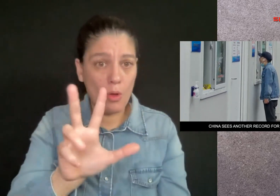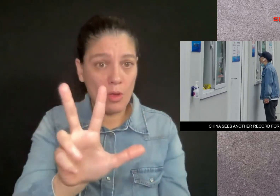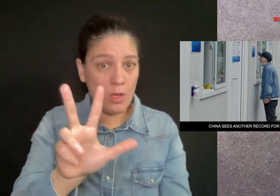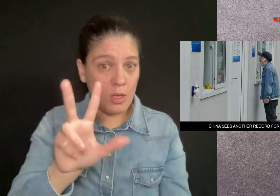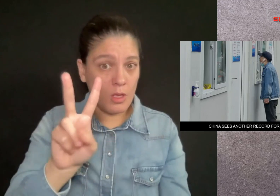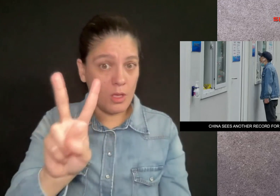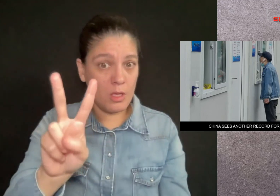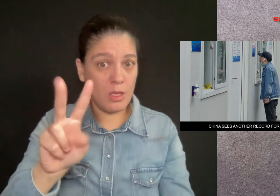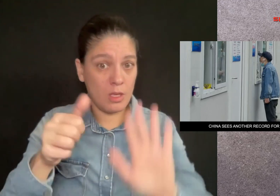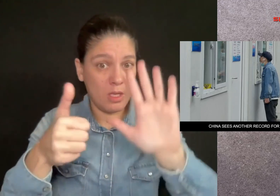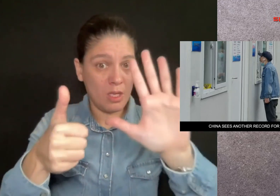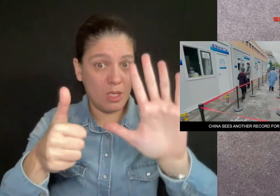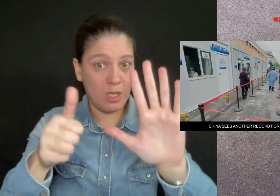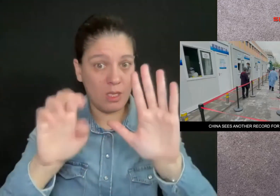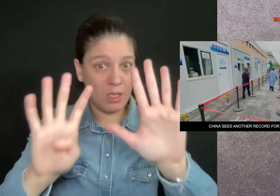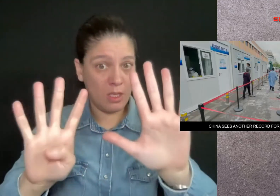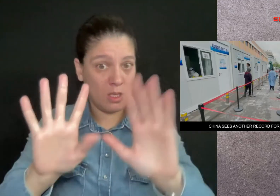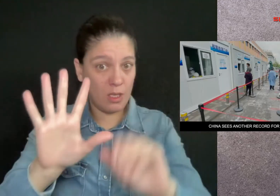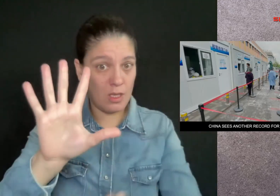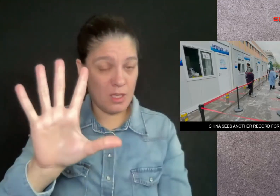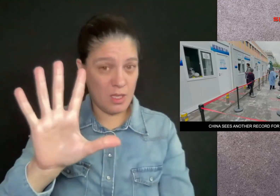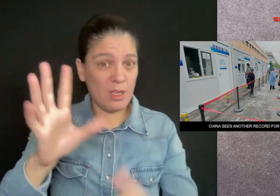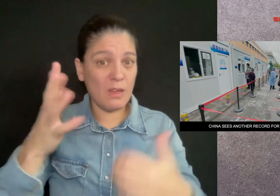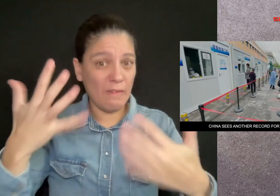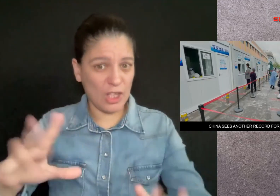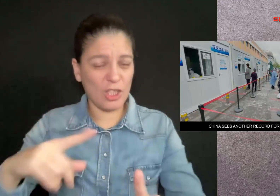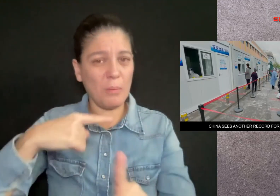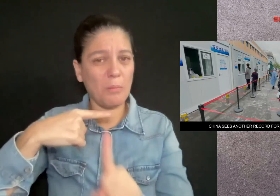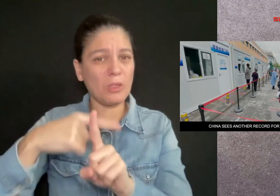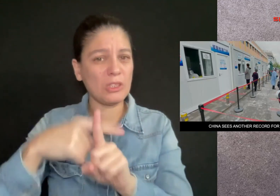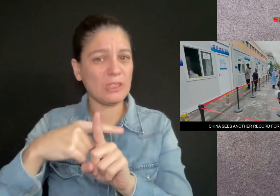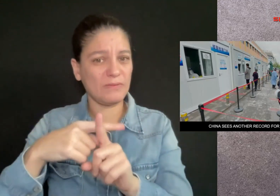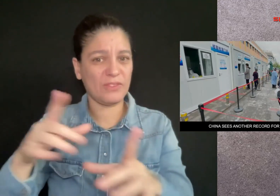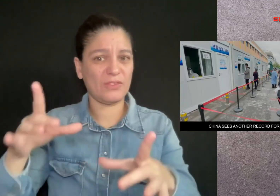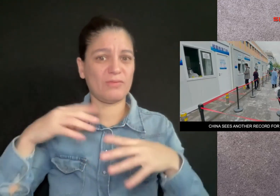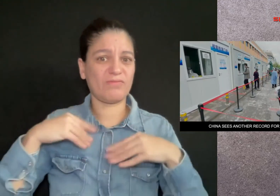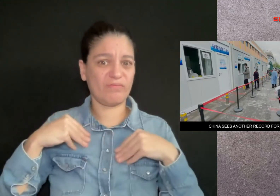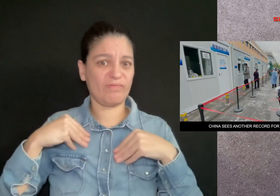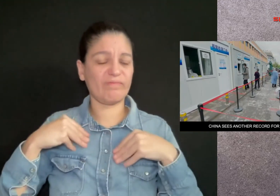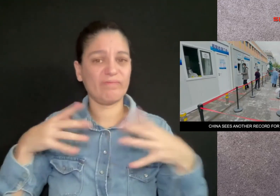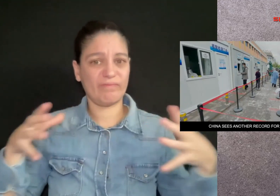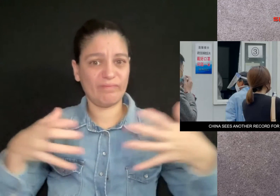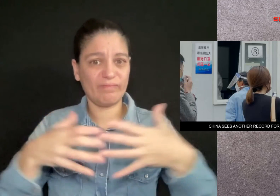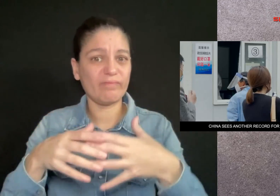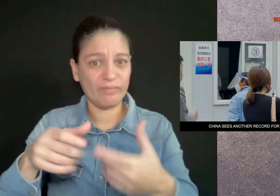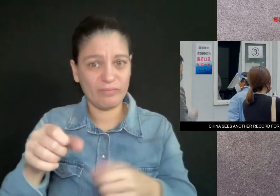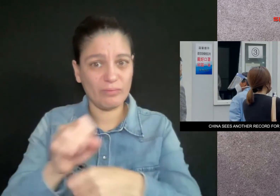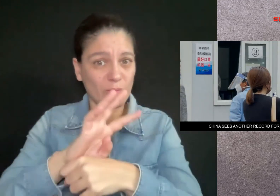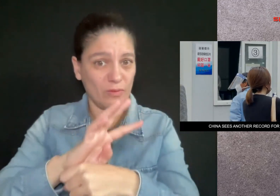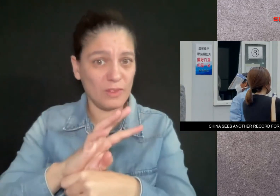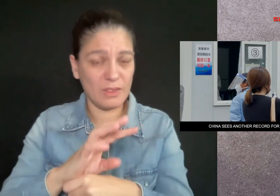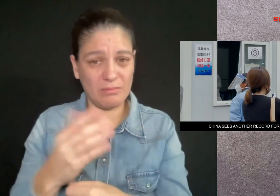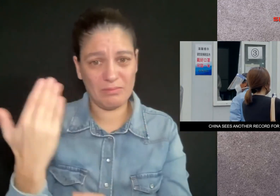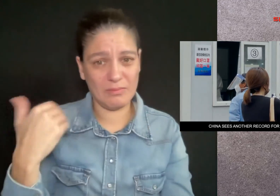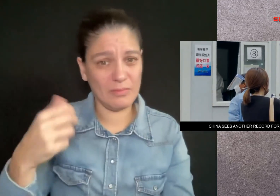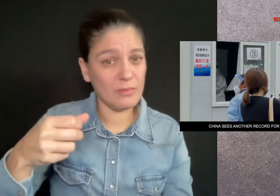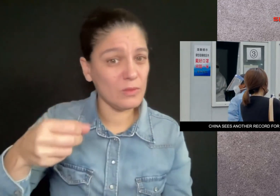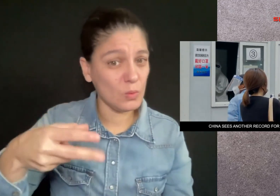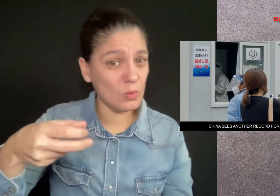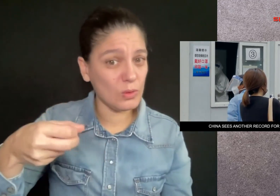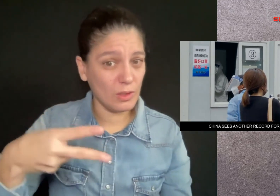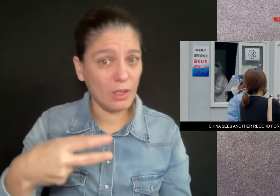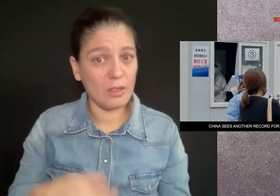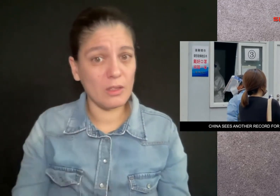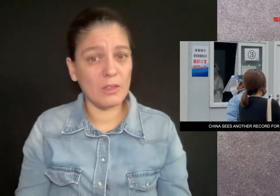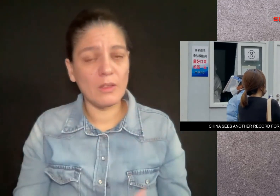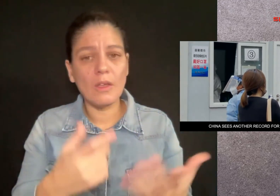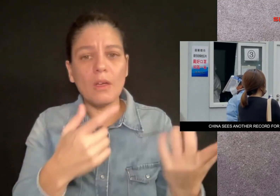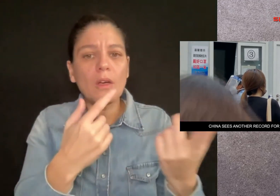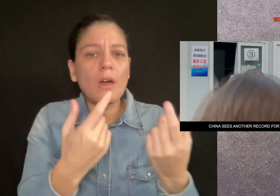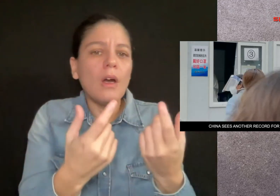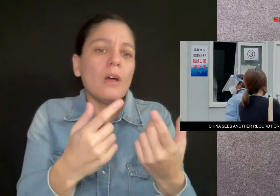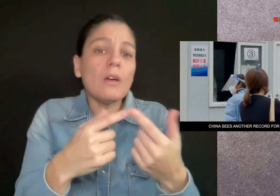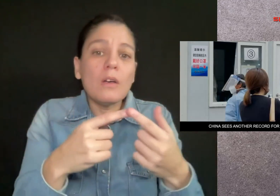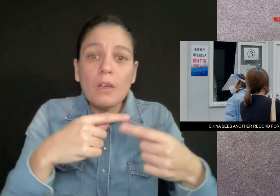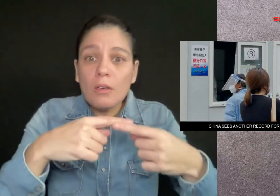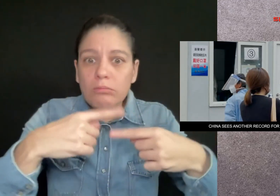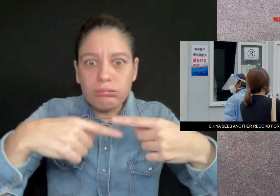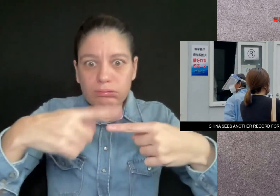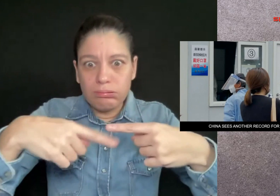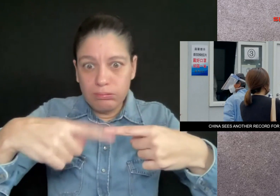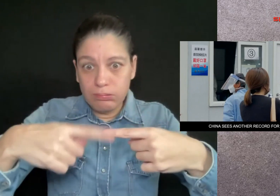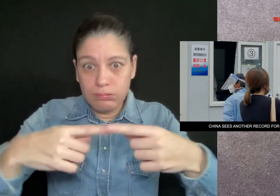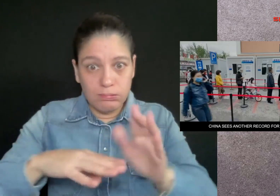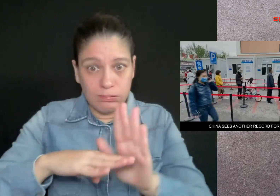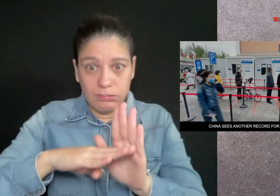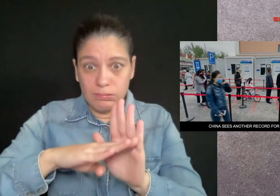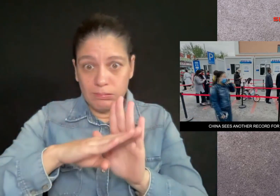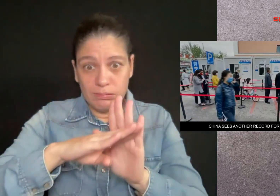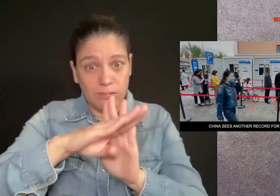according to health authorities more than 32,695 infections were recorded on Thursday